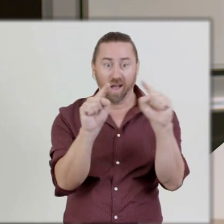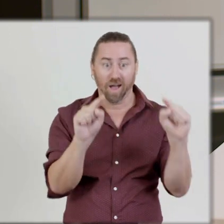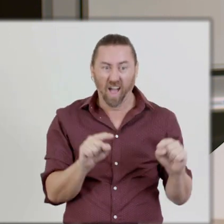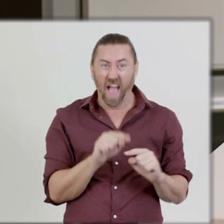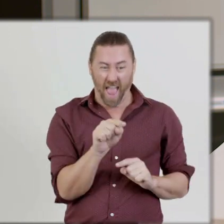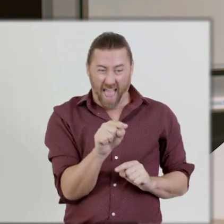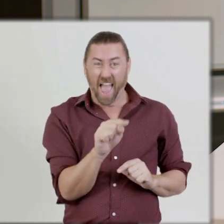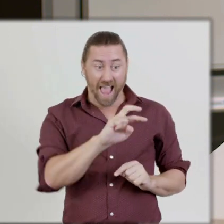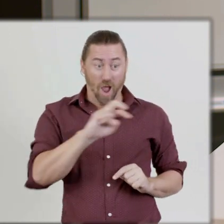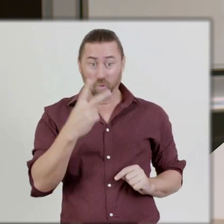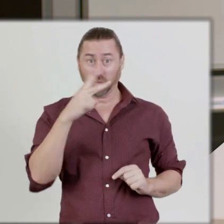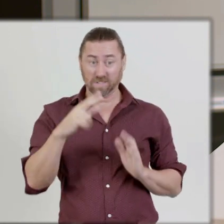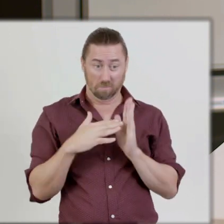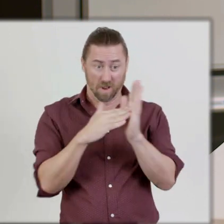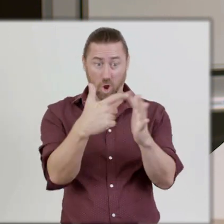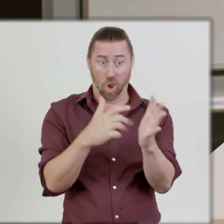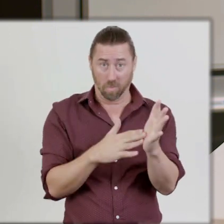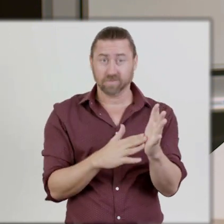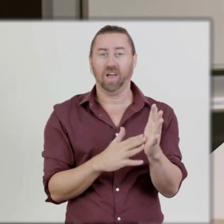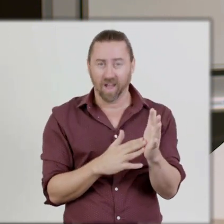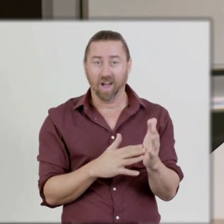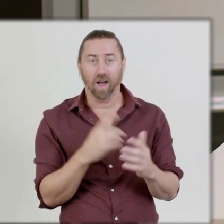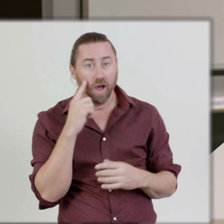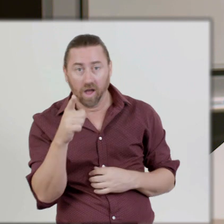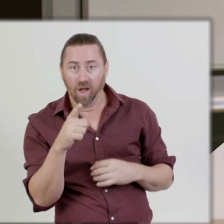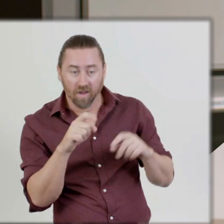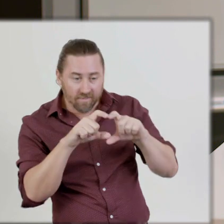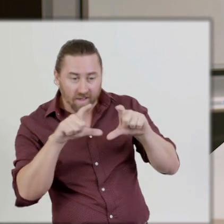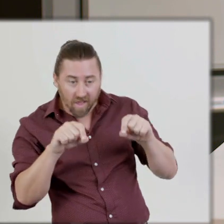This way, we can create a scale model to show the distance of each planet from the sun.